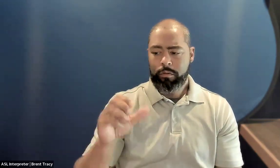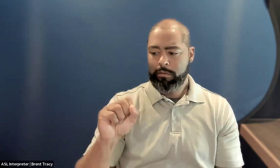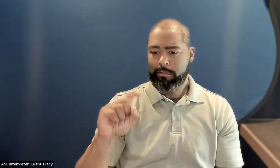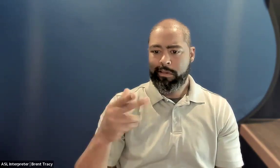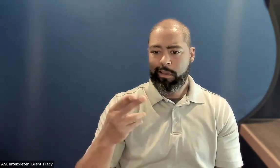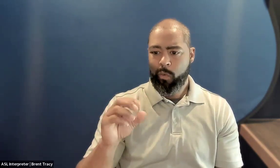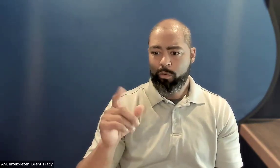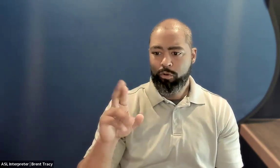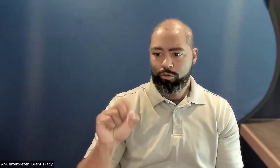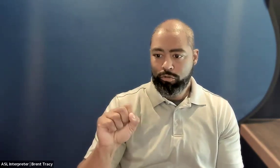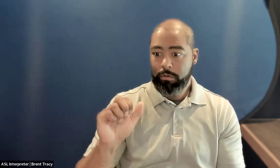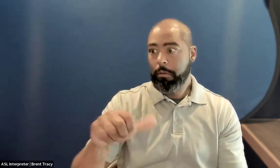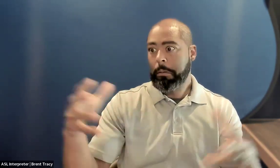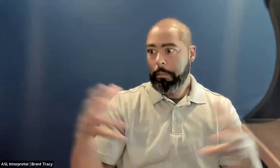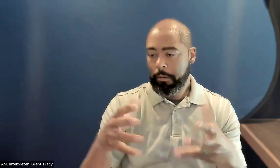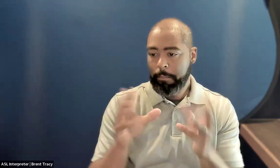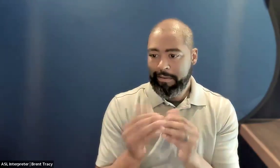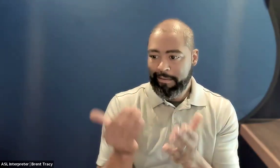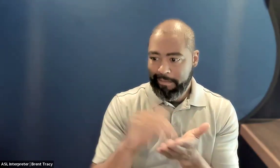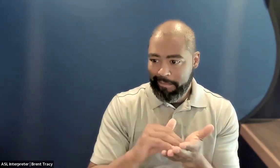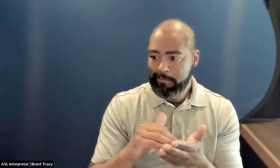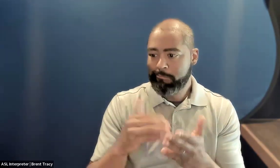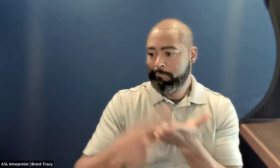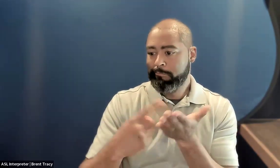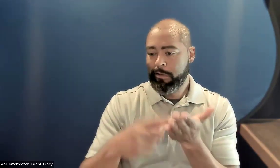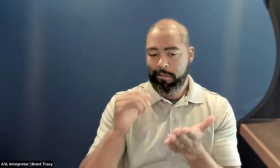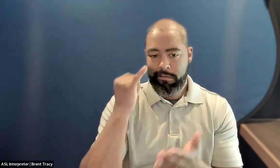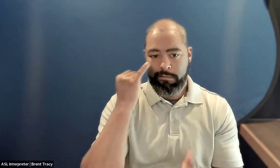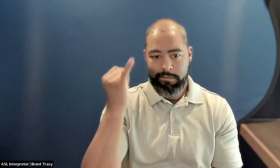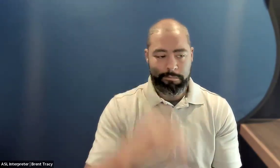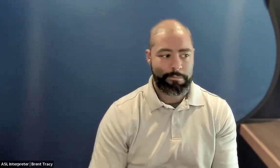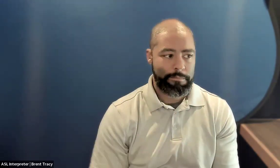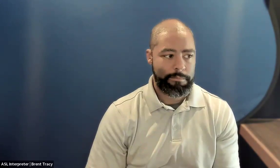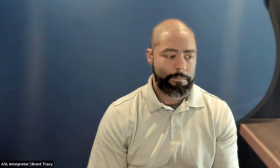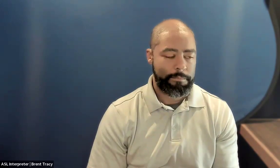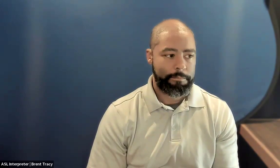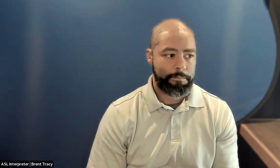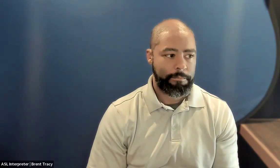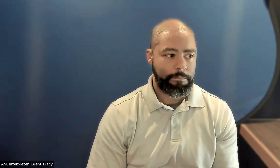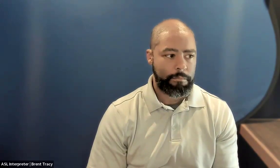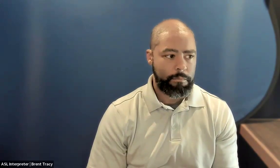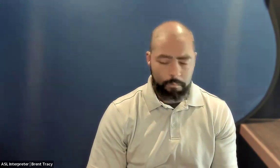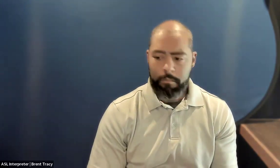OK. So that that's the that's the change relative to land alteration. It's a pretty simple one. At this time.